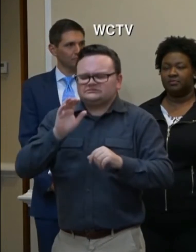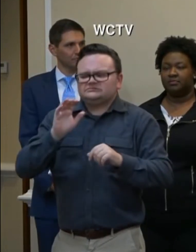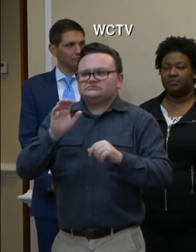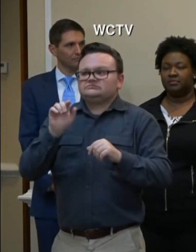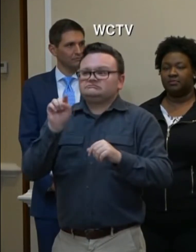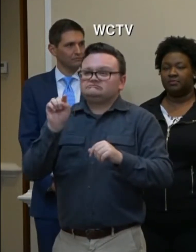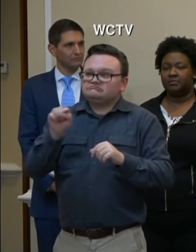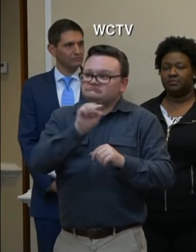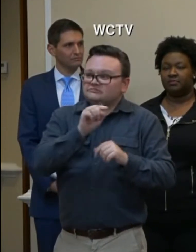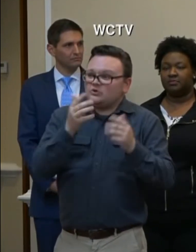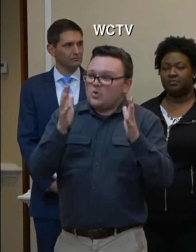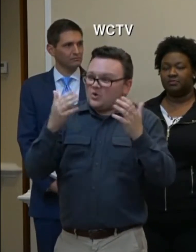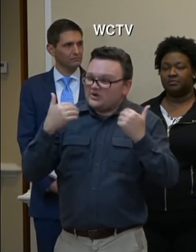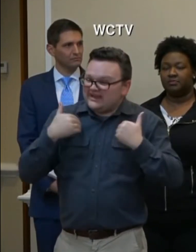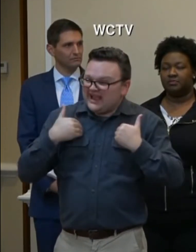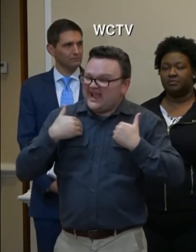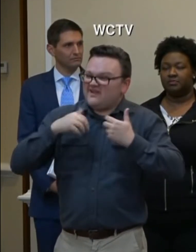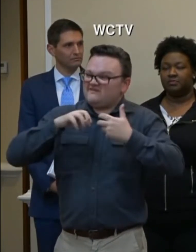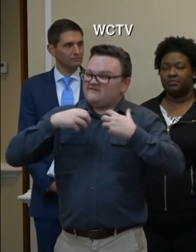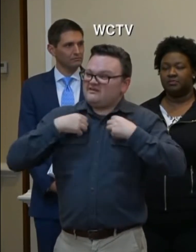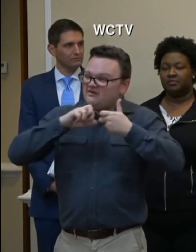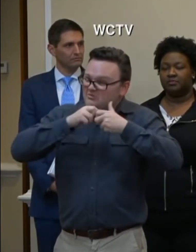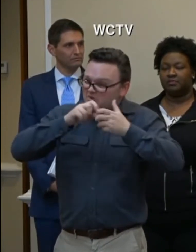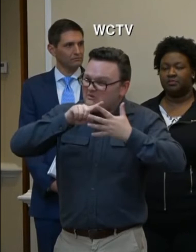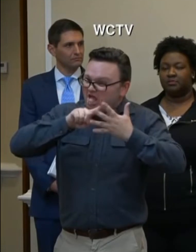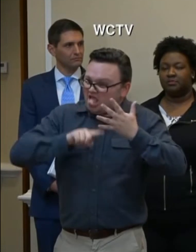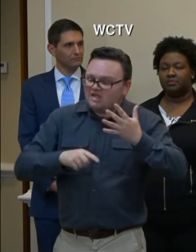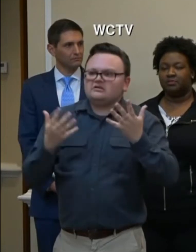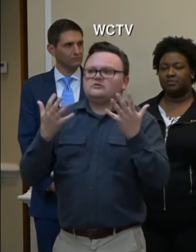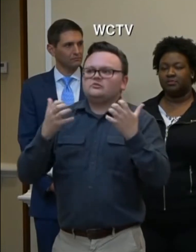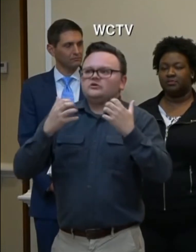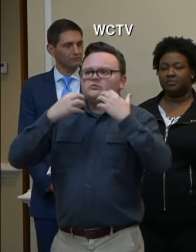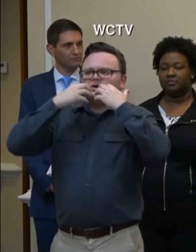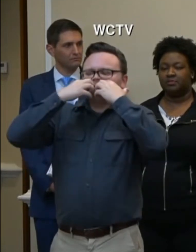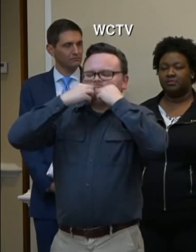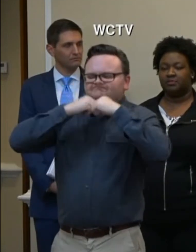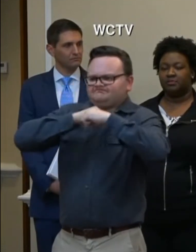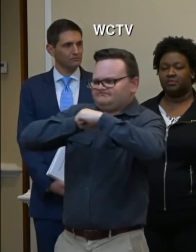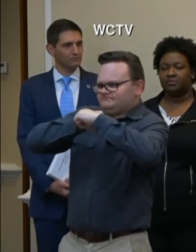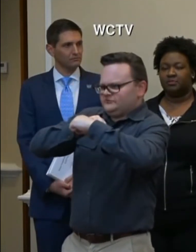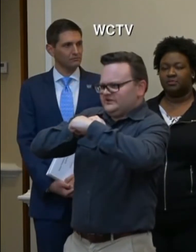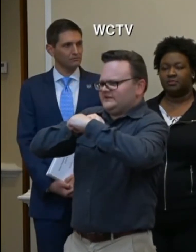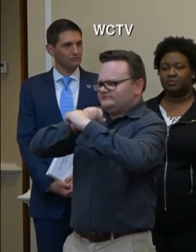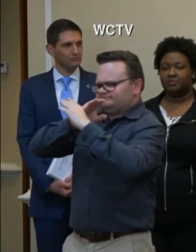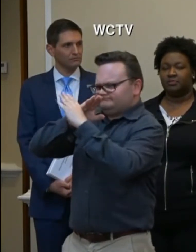health conditions this executive order is formalizing many of the precautions